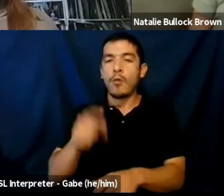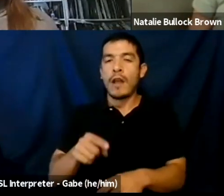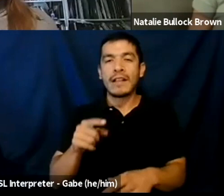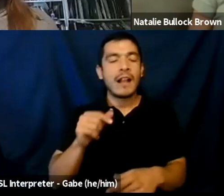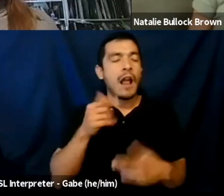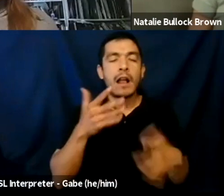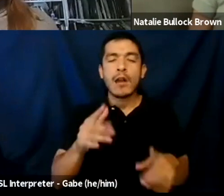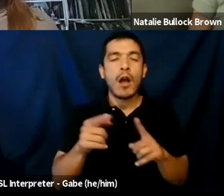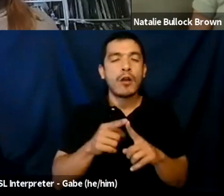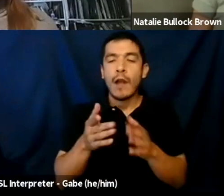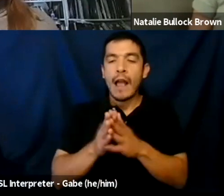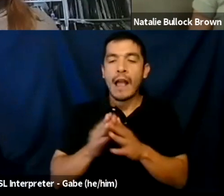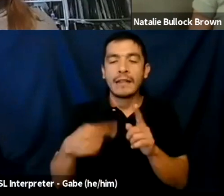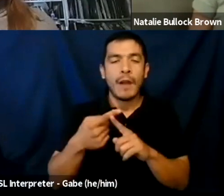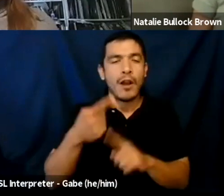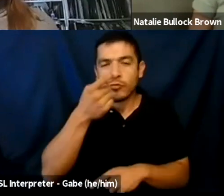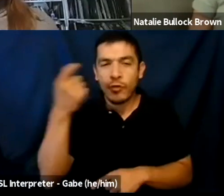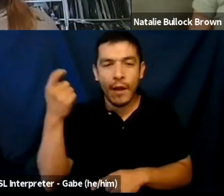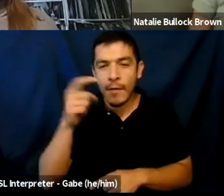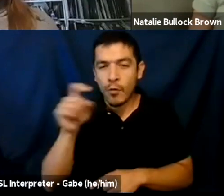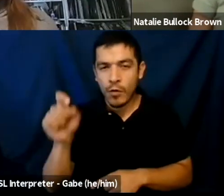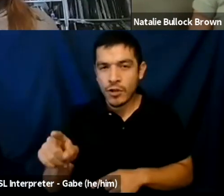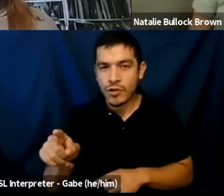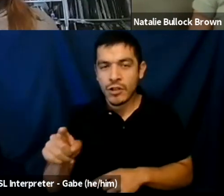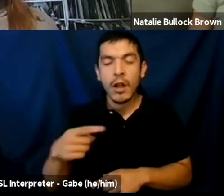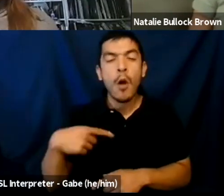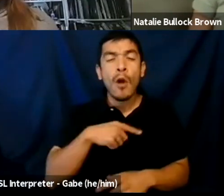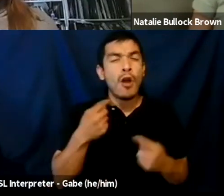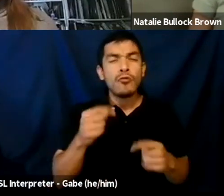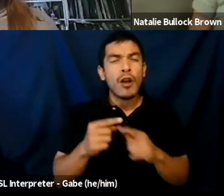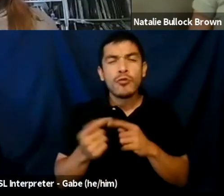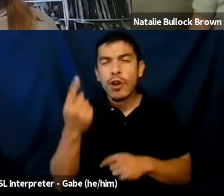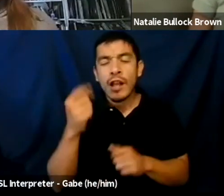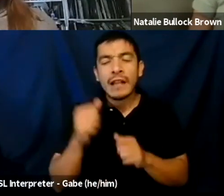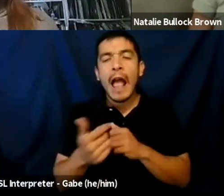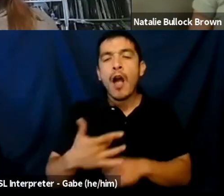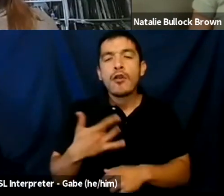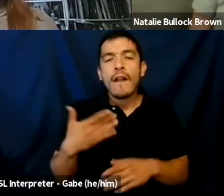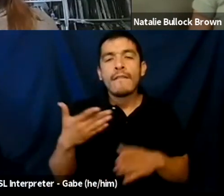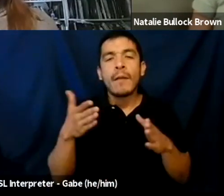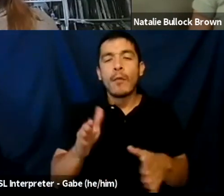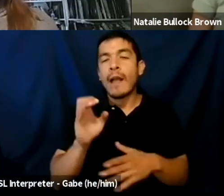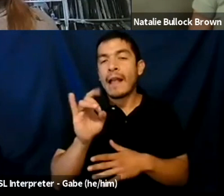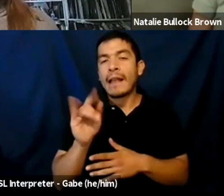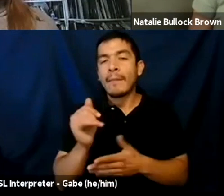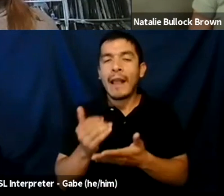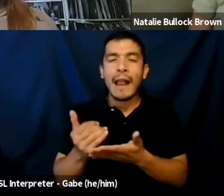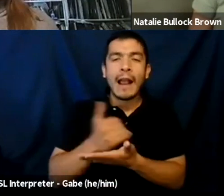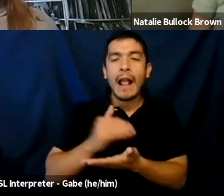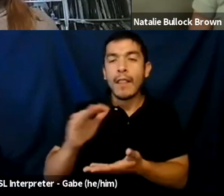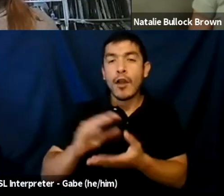And it really wasn't relevant. What we were trying to understand is how did you feel about the way the media gathered your stories and reported them?